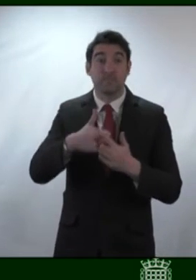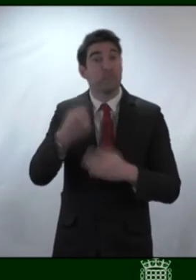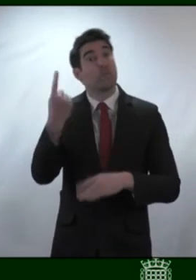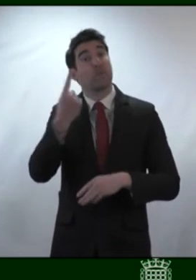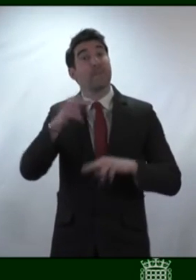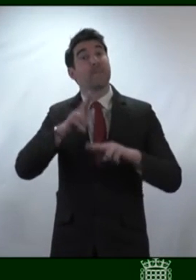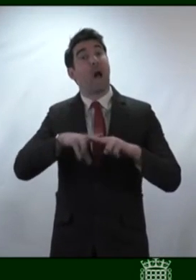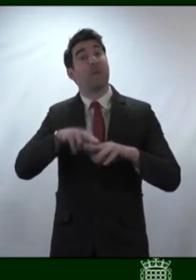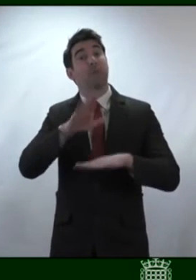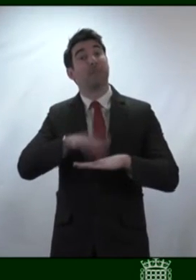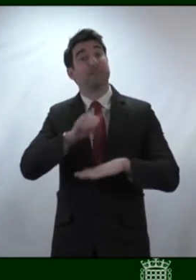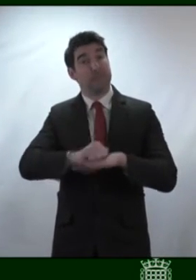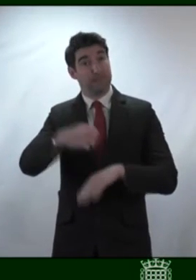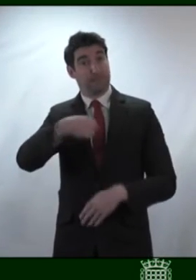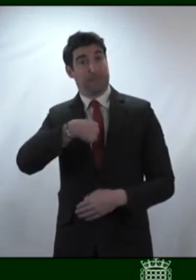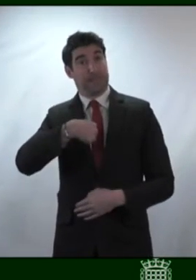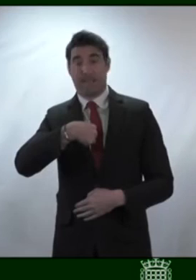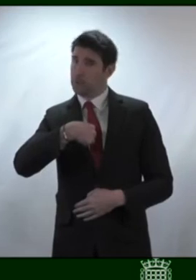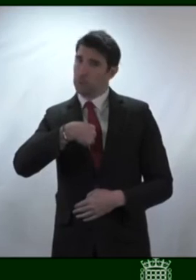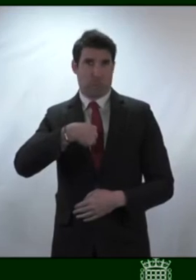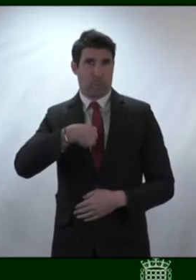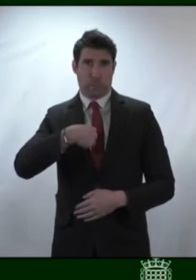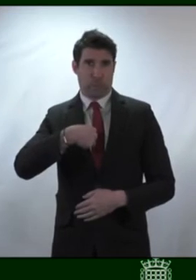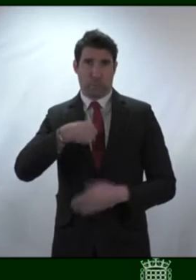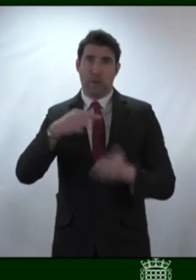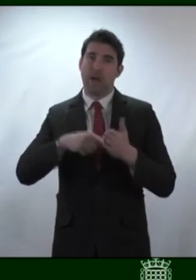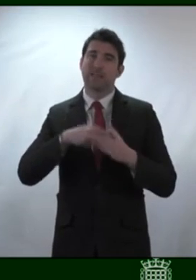our job to make sure that we spend the money sensibly, and that is what we were